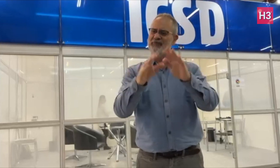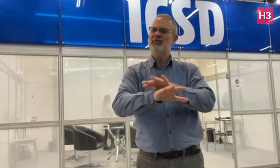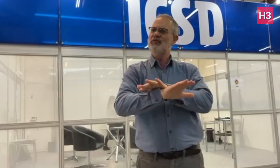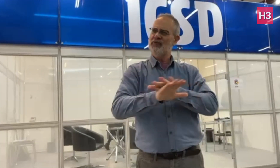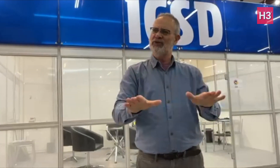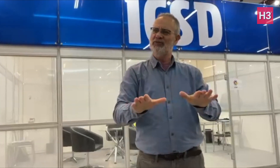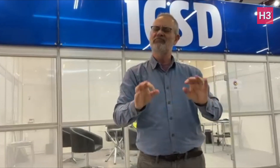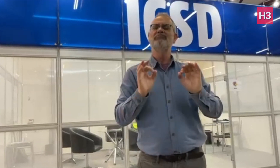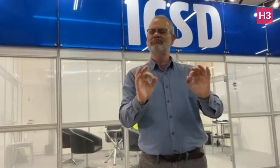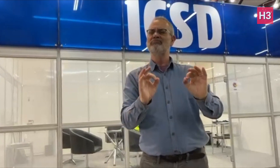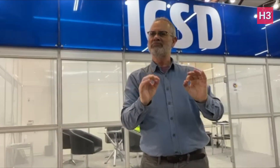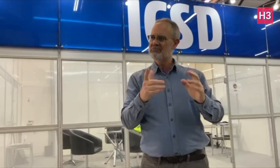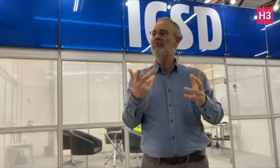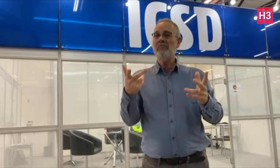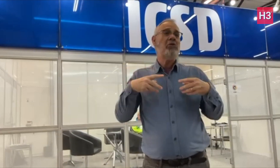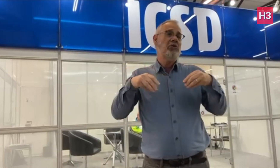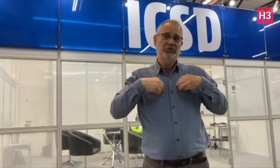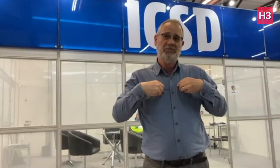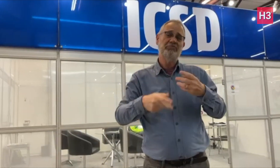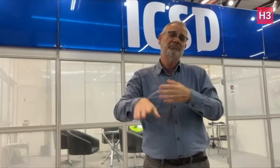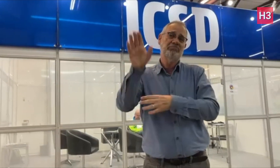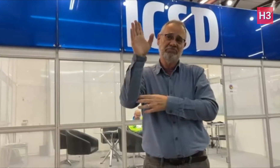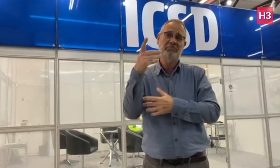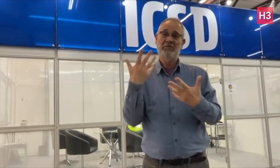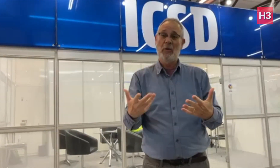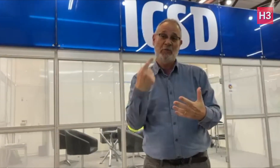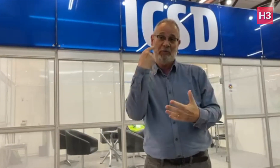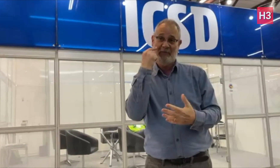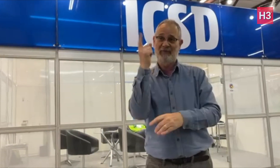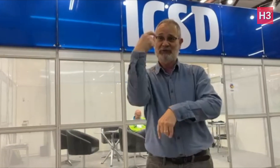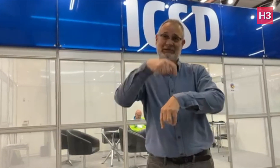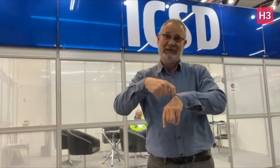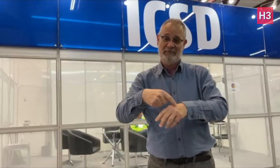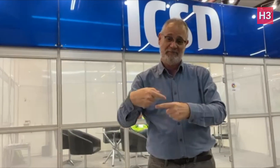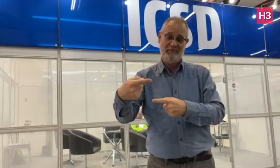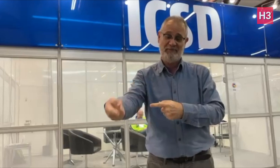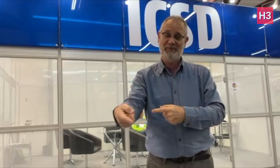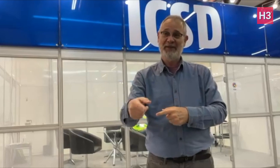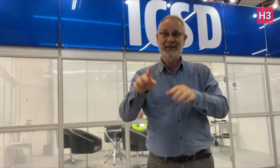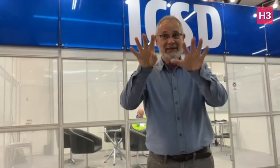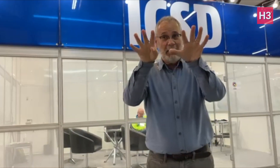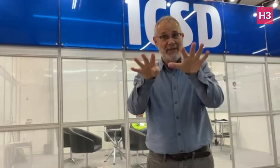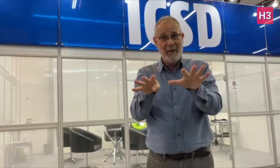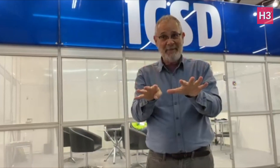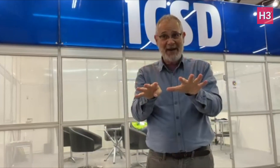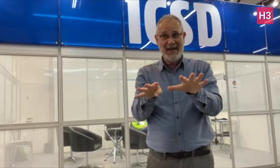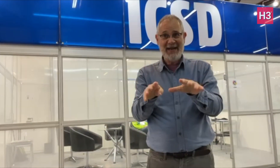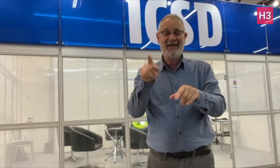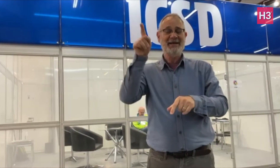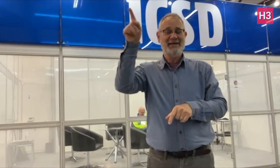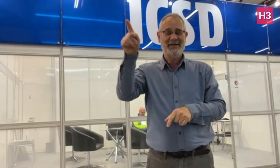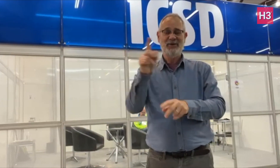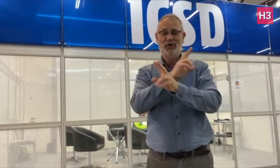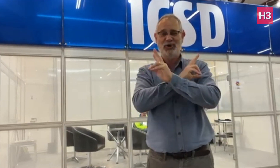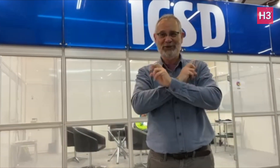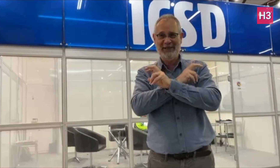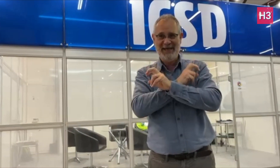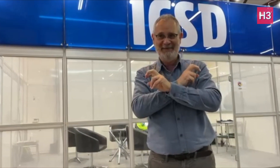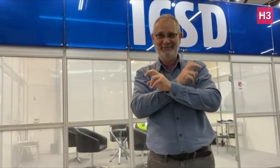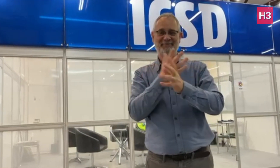are vital and cannot be wasted. We voted in agreement and this will be the first time we’re having it outside of the Deaflympics. It’ll happen this September in Vienna, Austria.